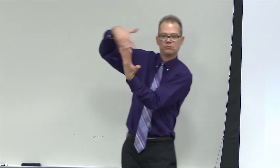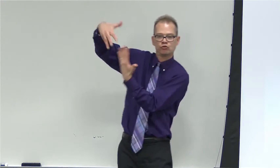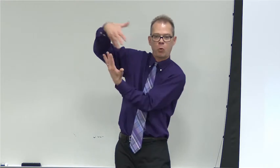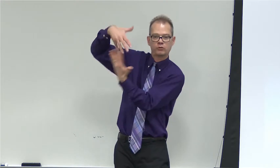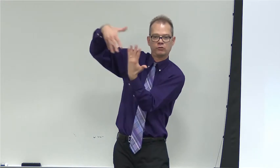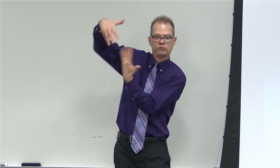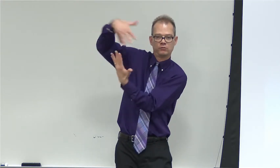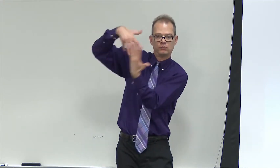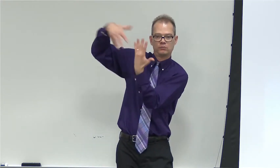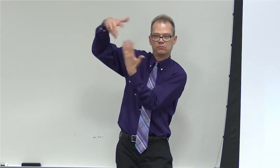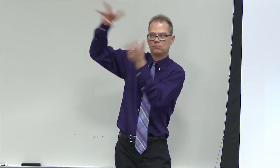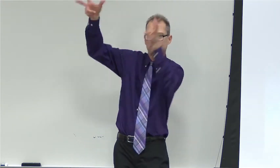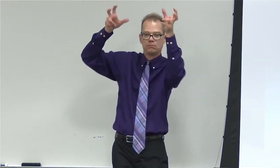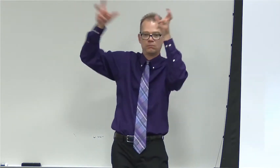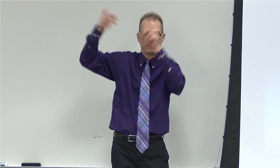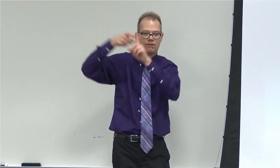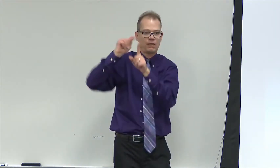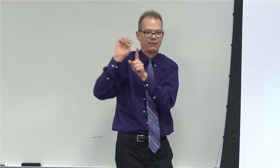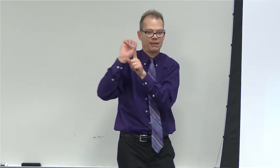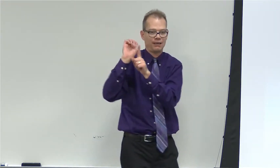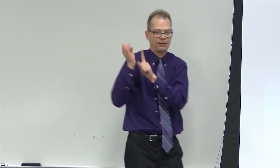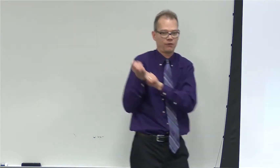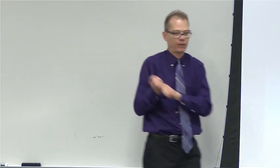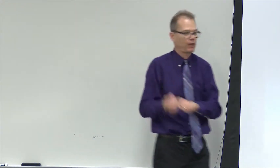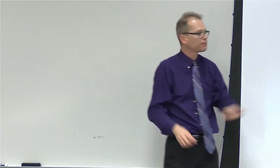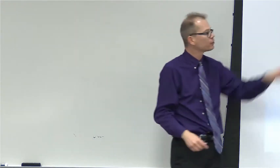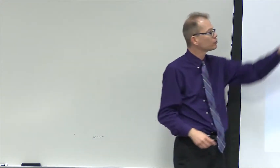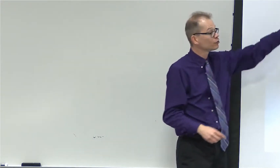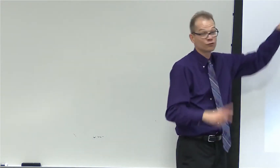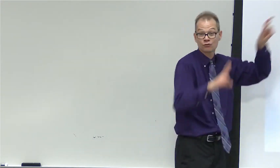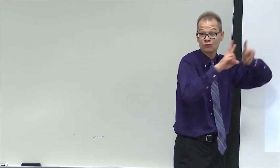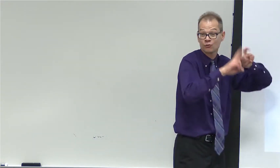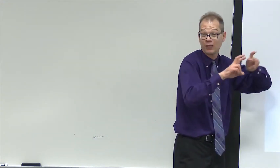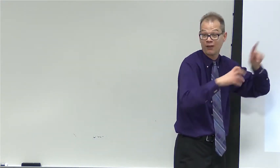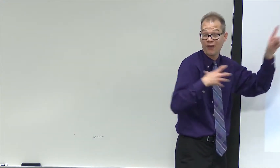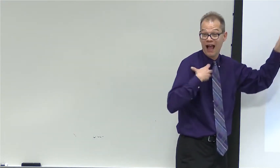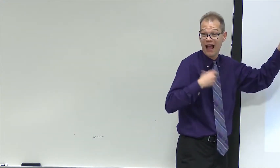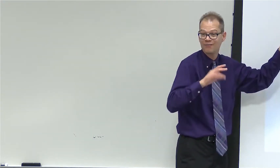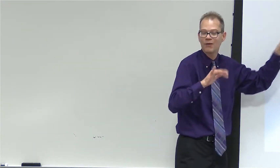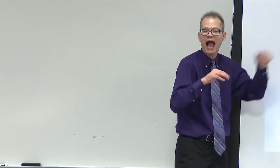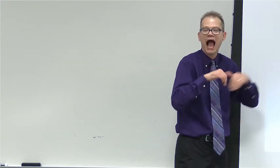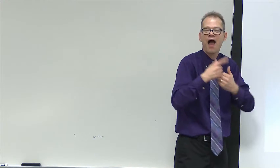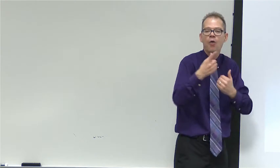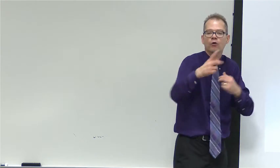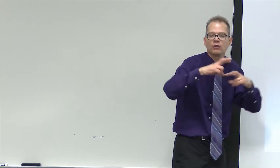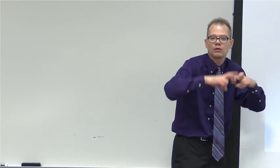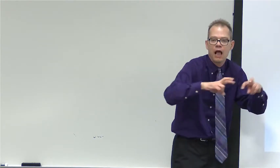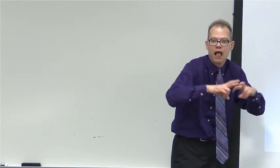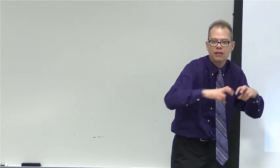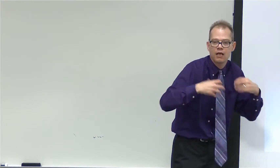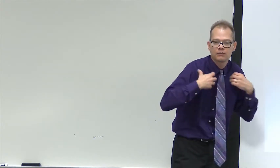Through socialization, through getting the information from your environment. And then critical health literacy is then